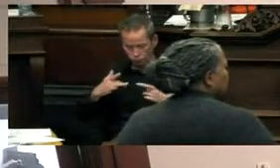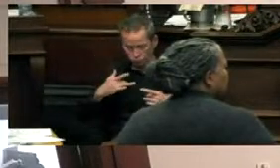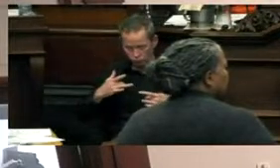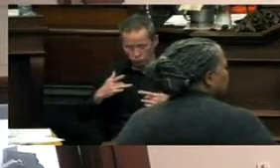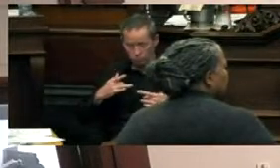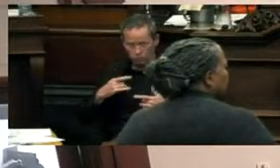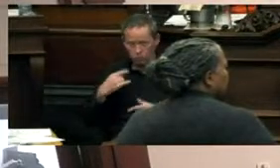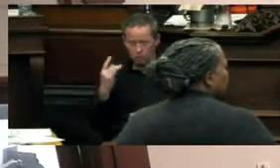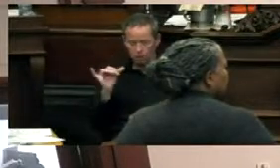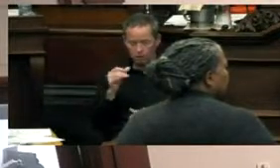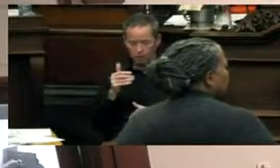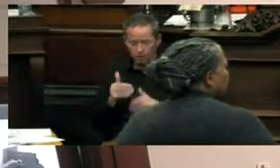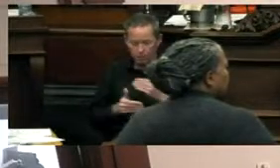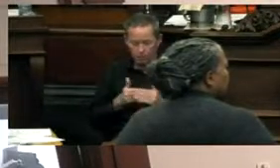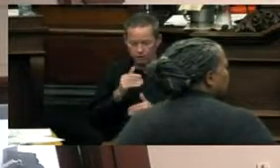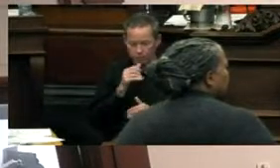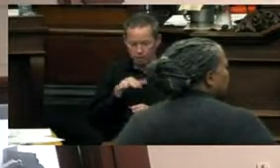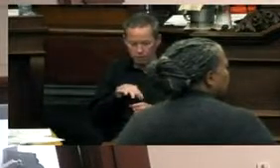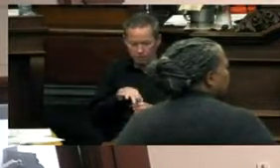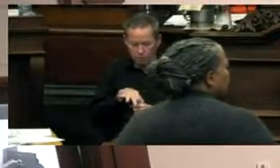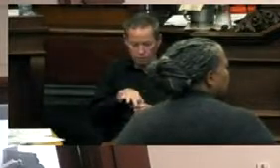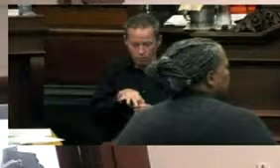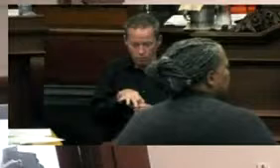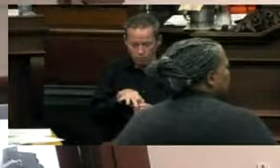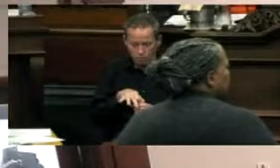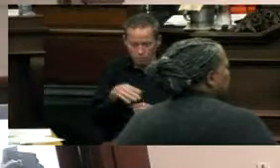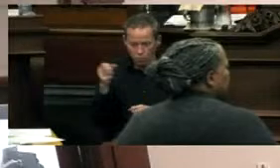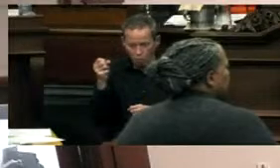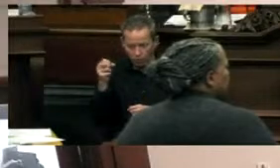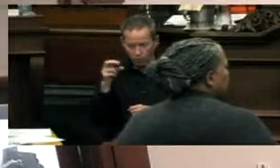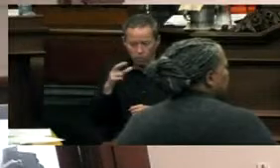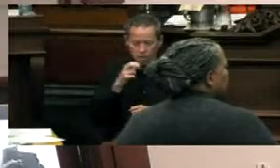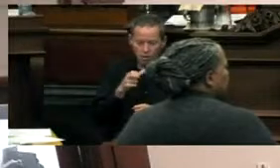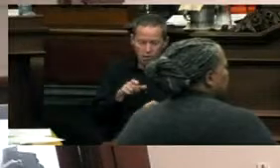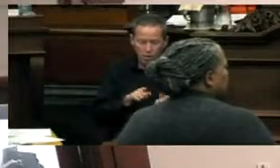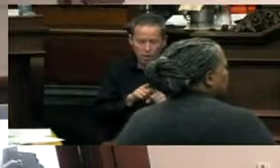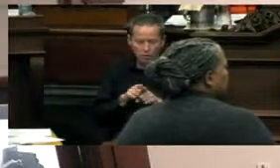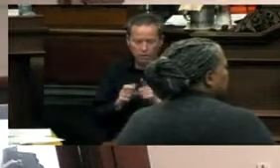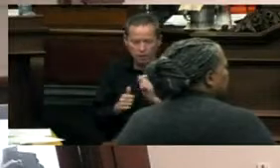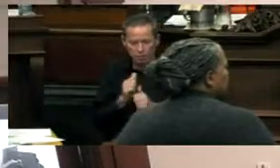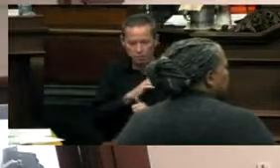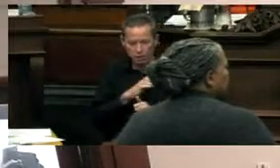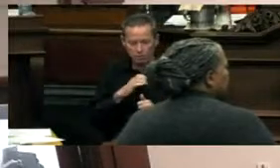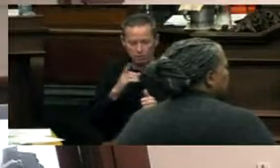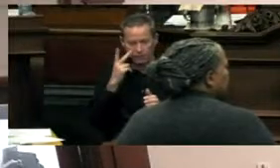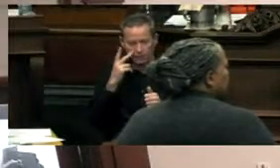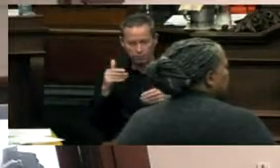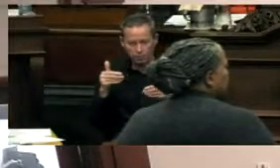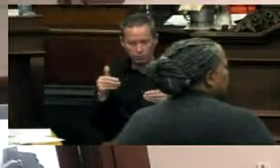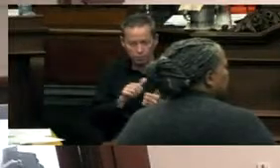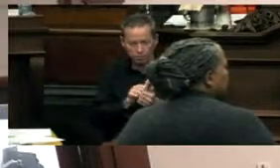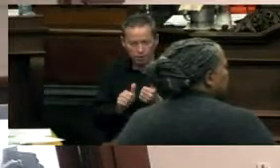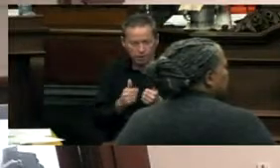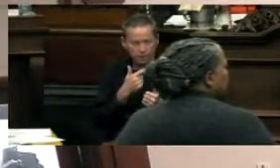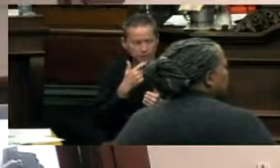Councilmember Monroe, I appreciate your your concern. And it looks like procedurally,